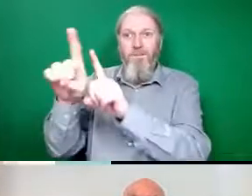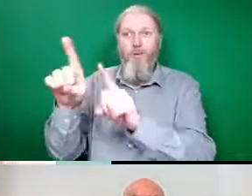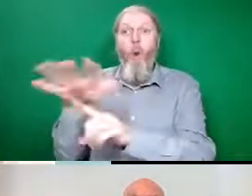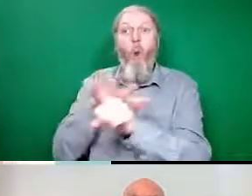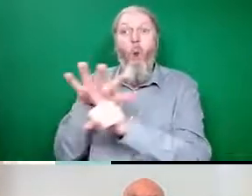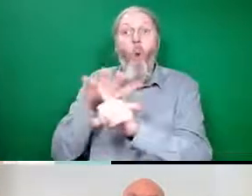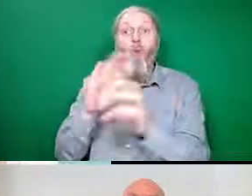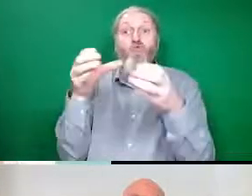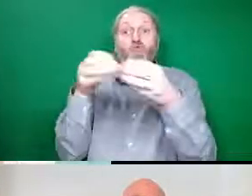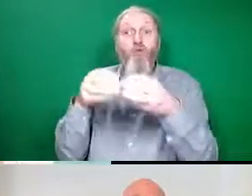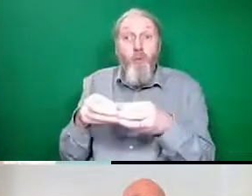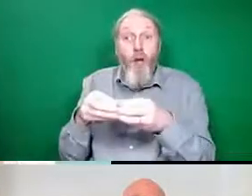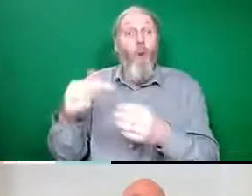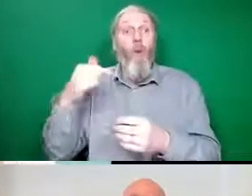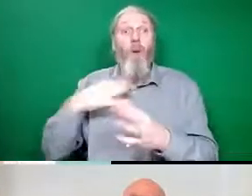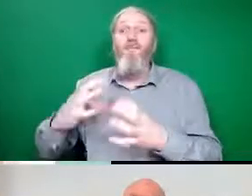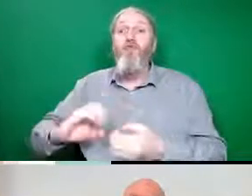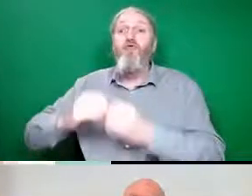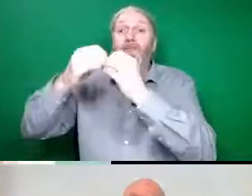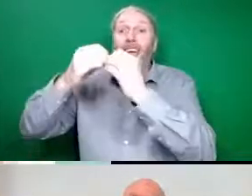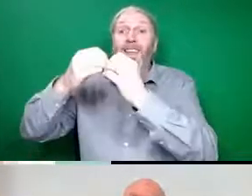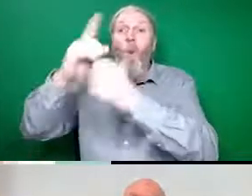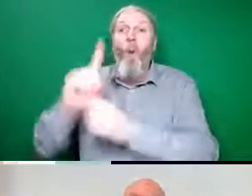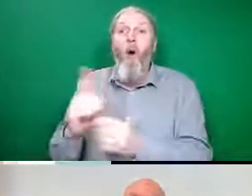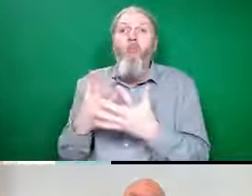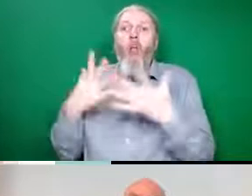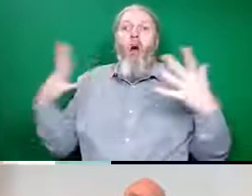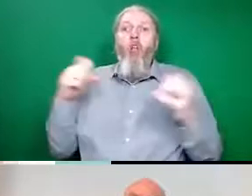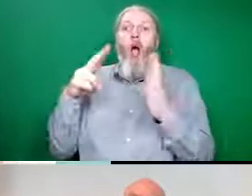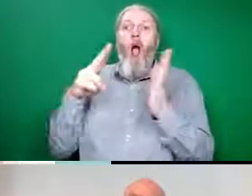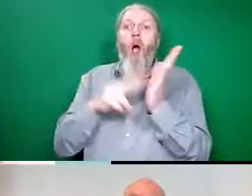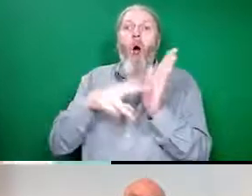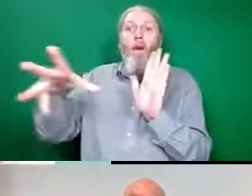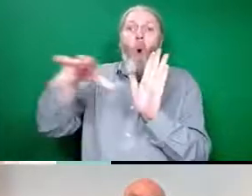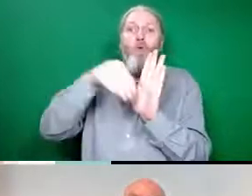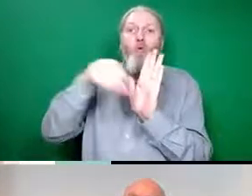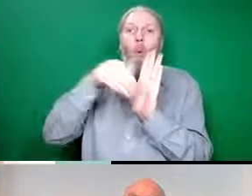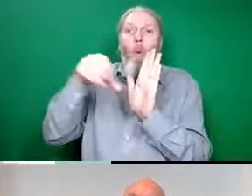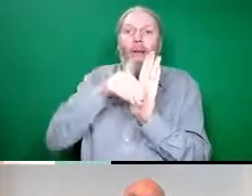that Basildon plan has seen 650 hours of free